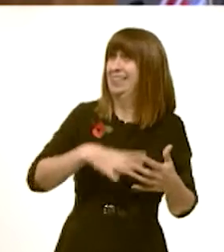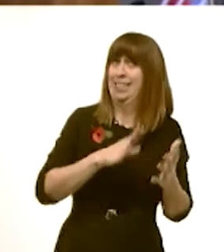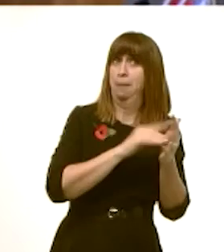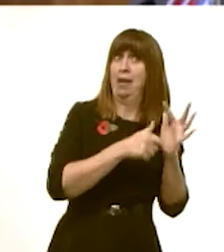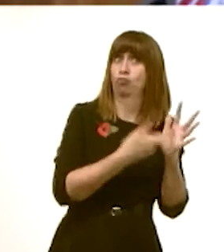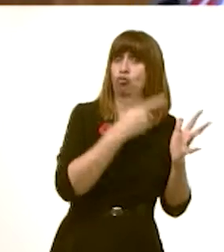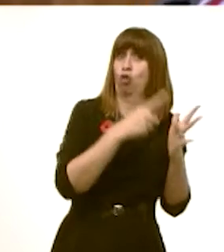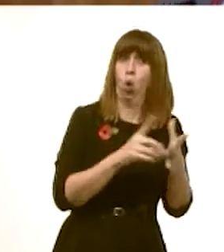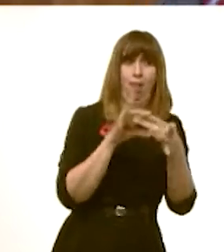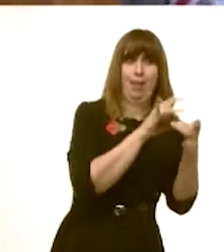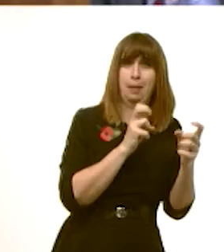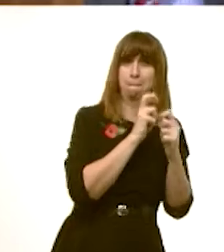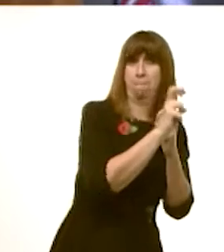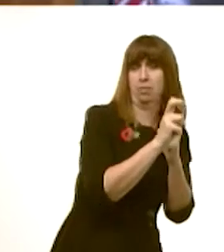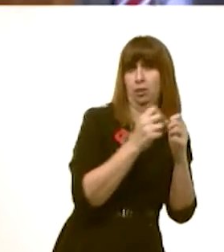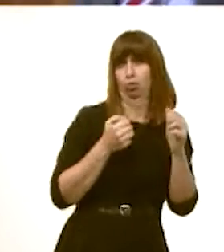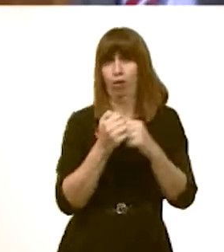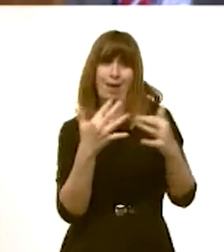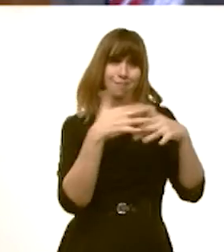but thus far, we are not being given a date.